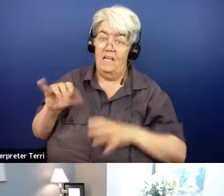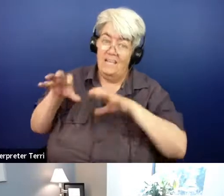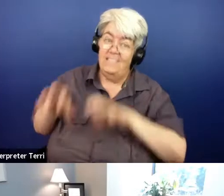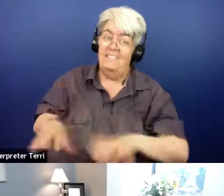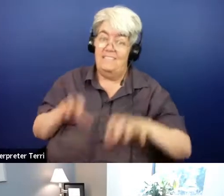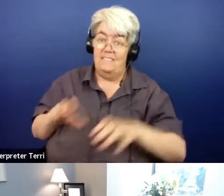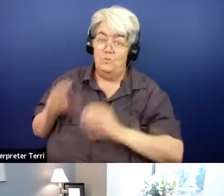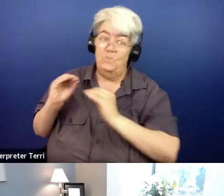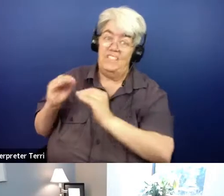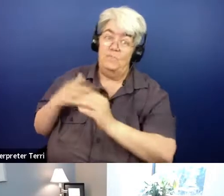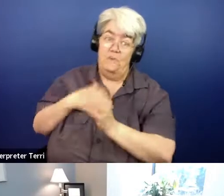him on how